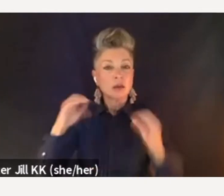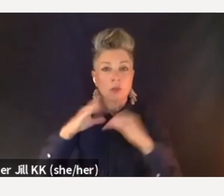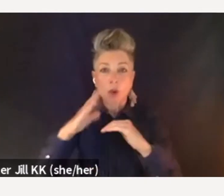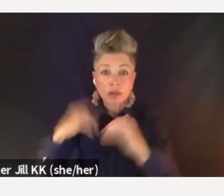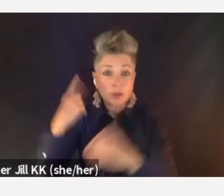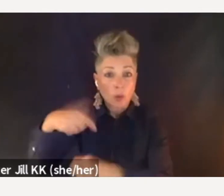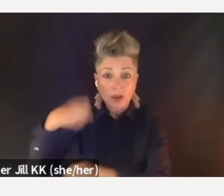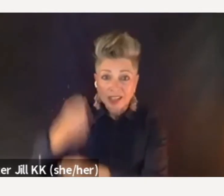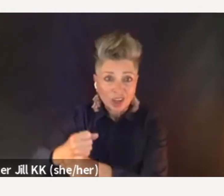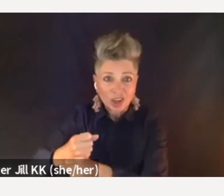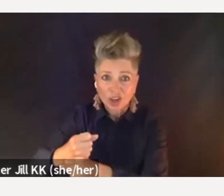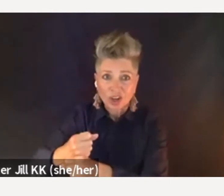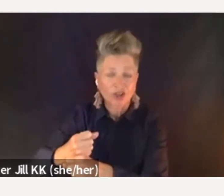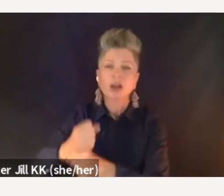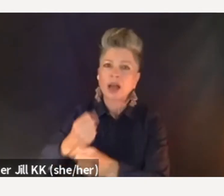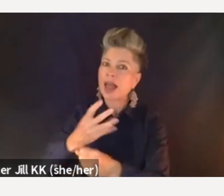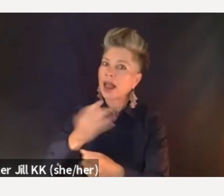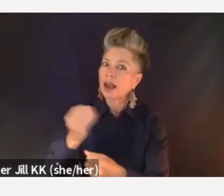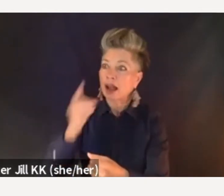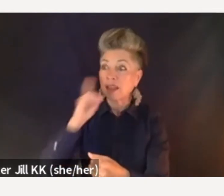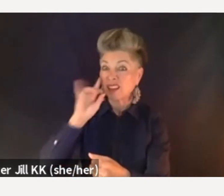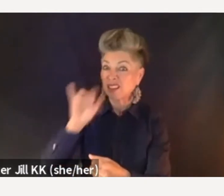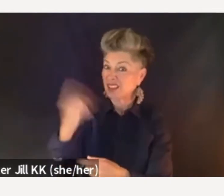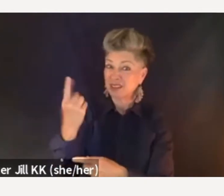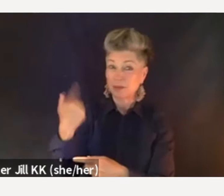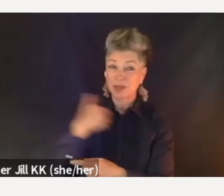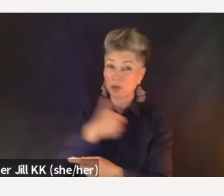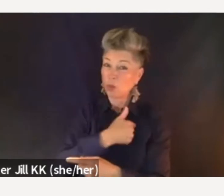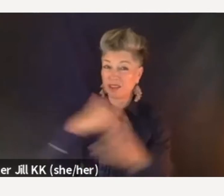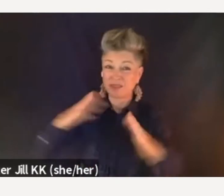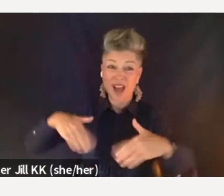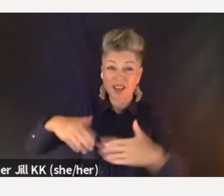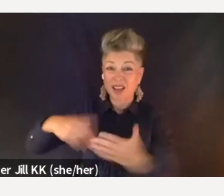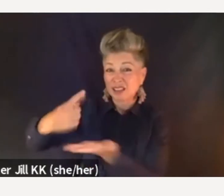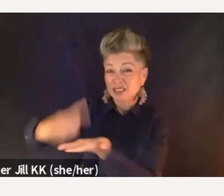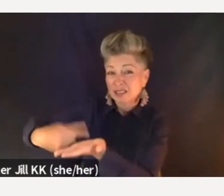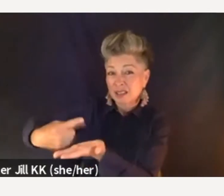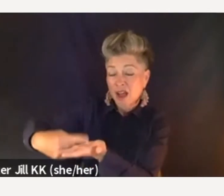that's something that we haven't really talked about yet, is how, at least for me, storytelling